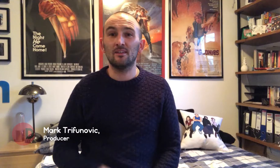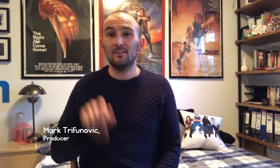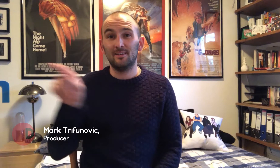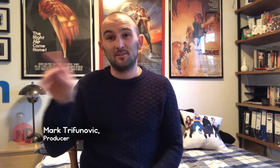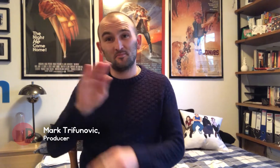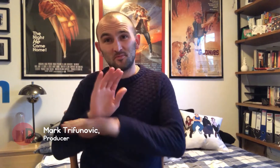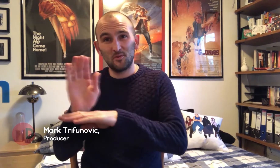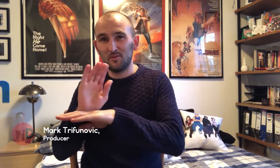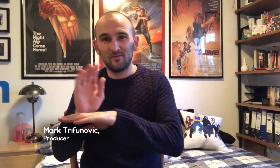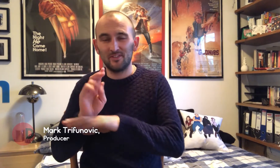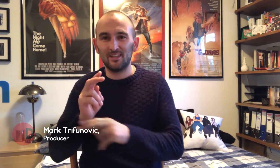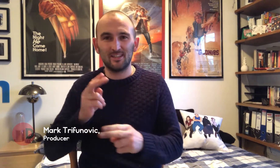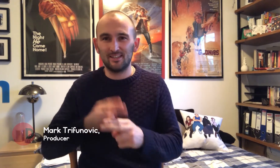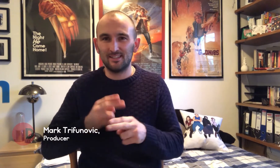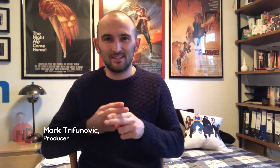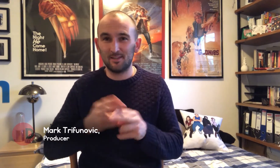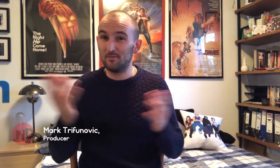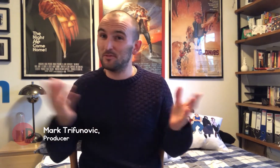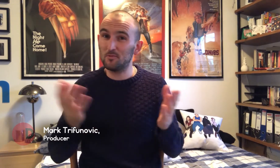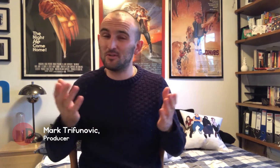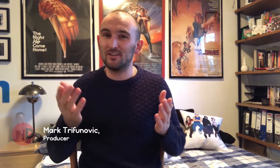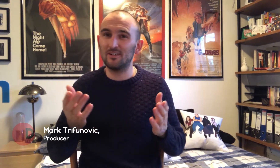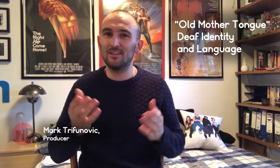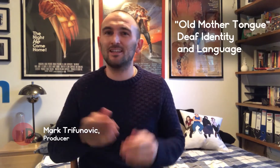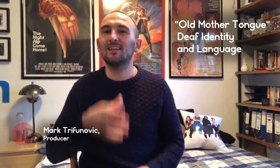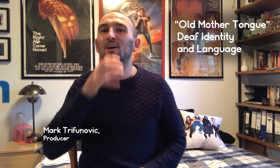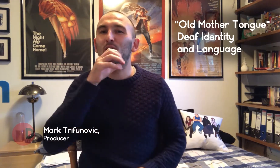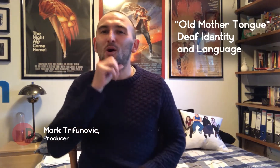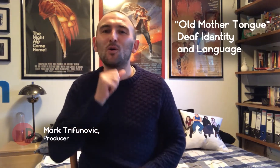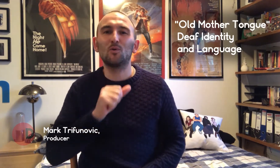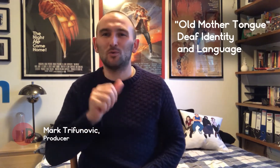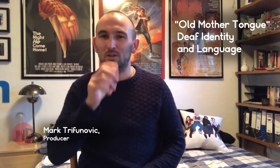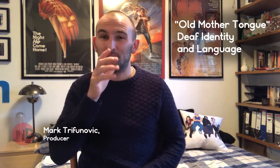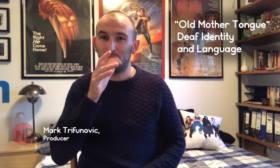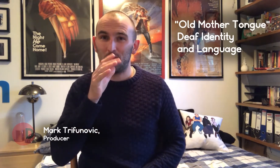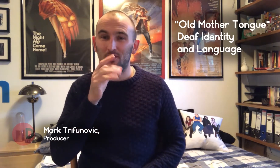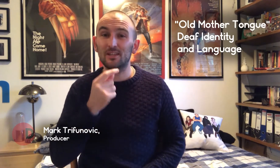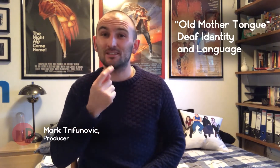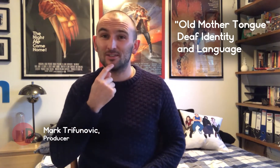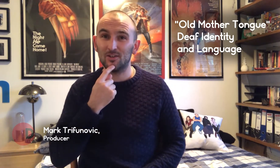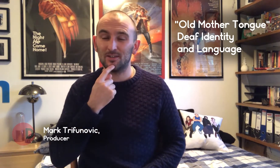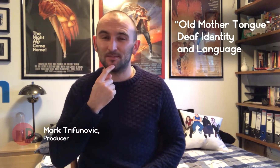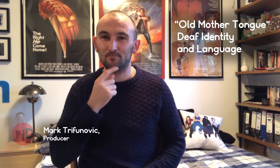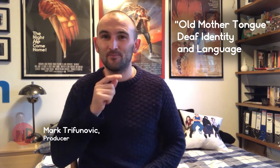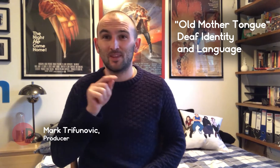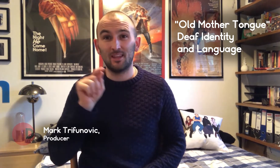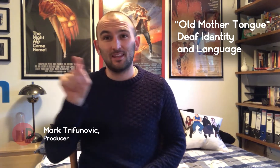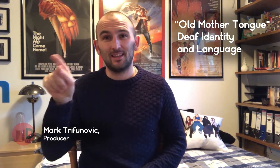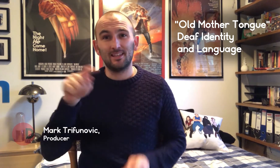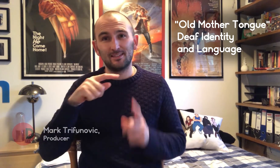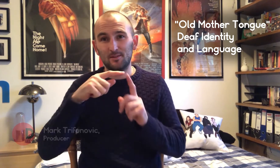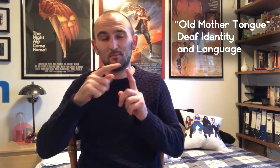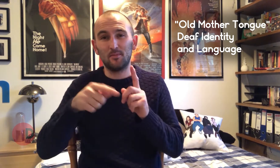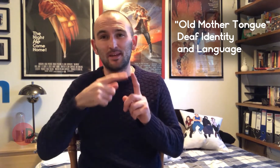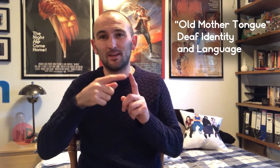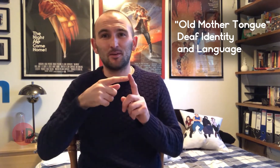[Mark]: This movie is called "Old Mother Tongue".